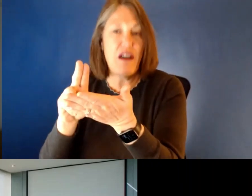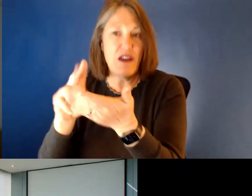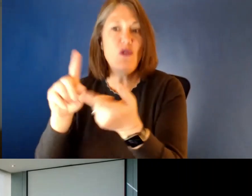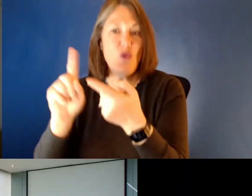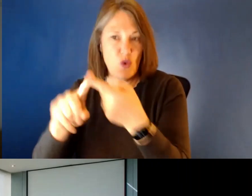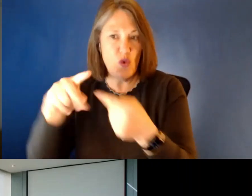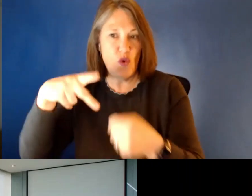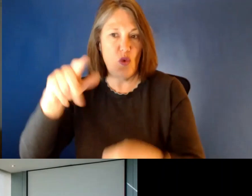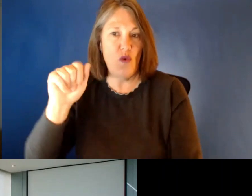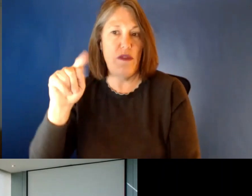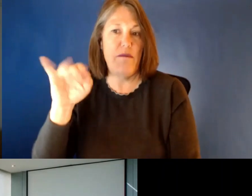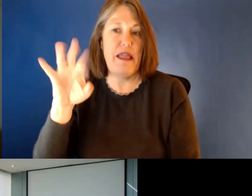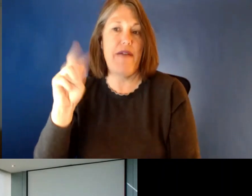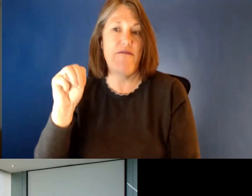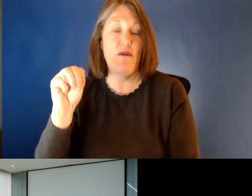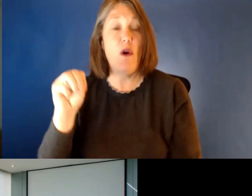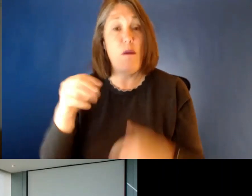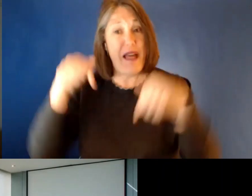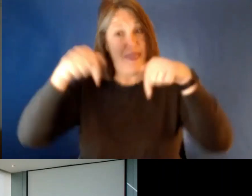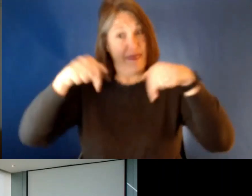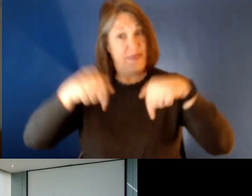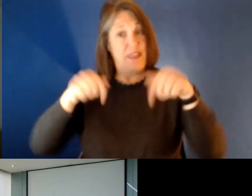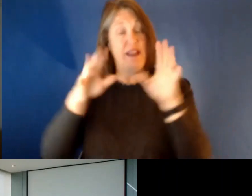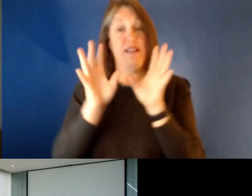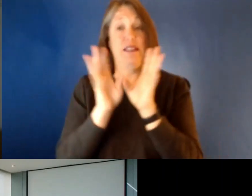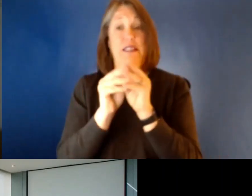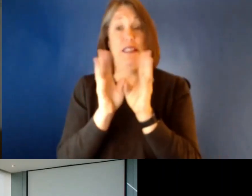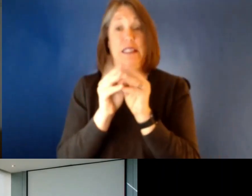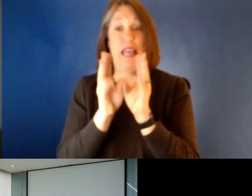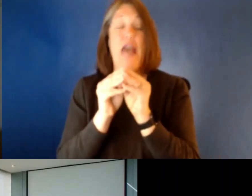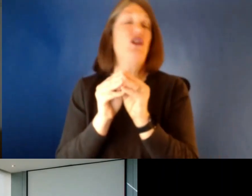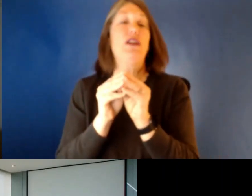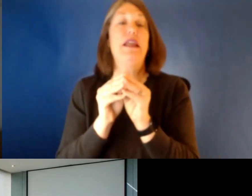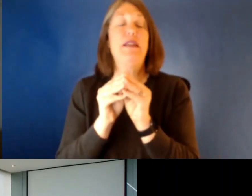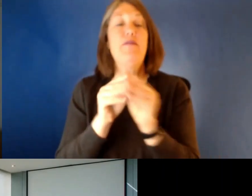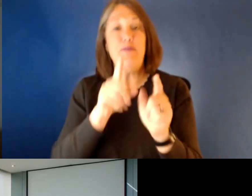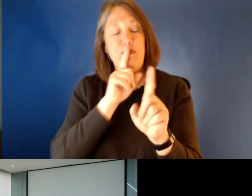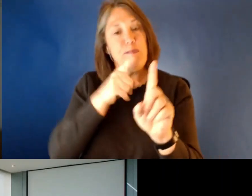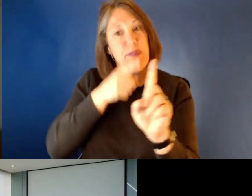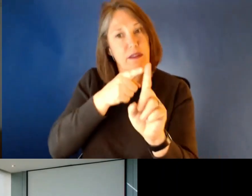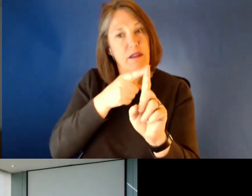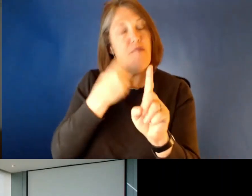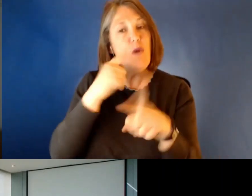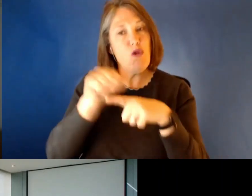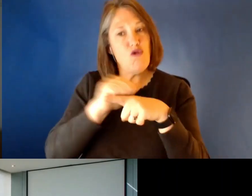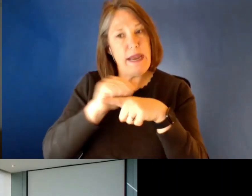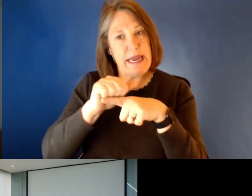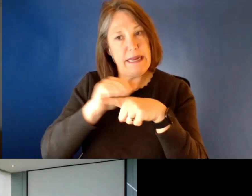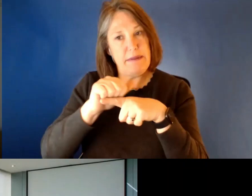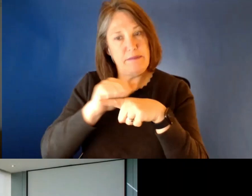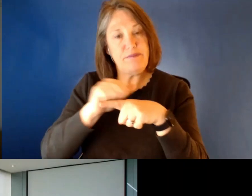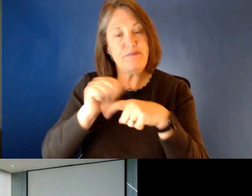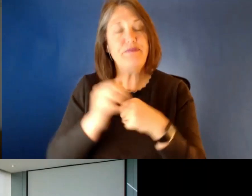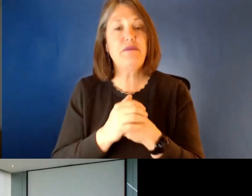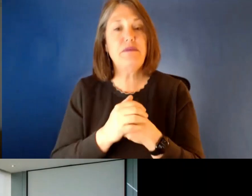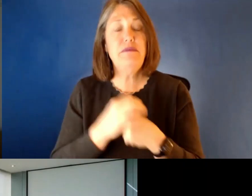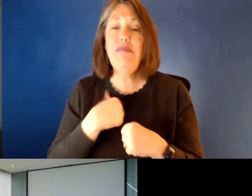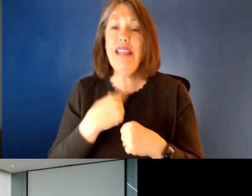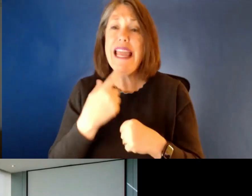06:07:02 This particular session is oriented to training and I say in orientation